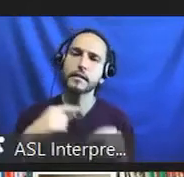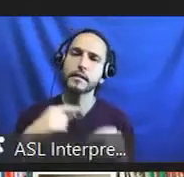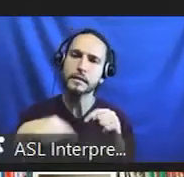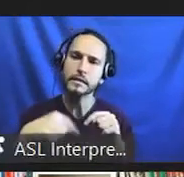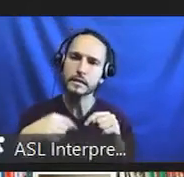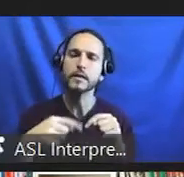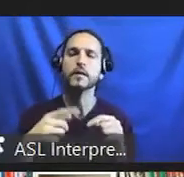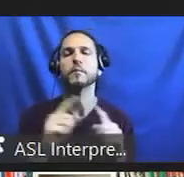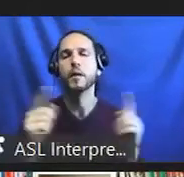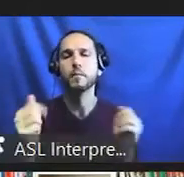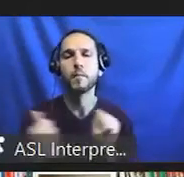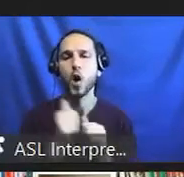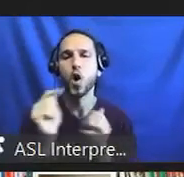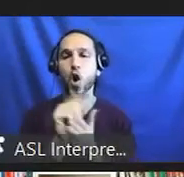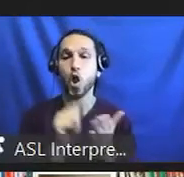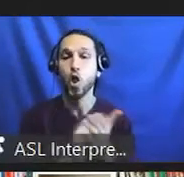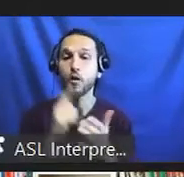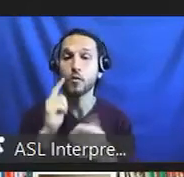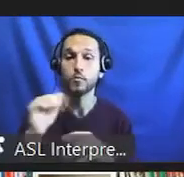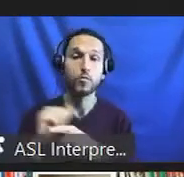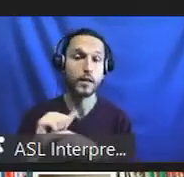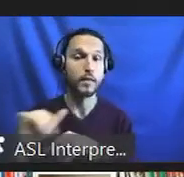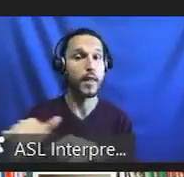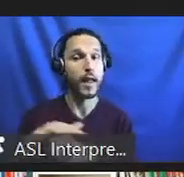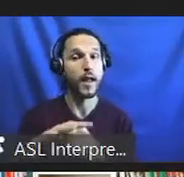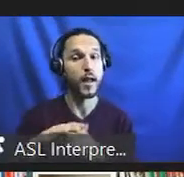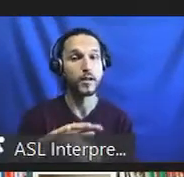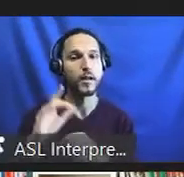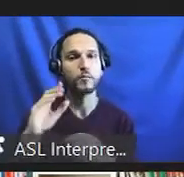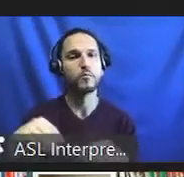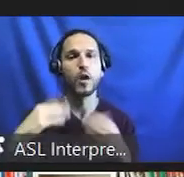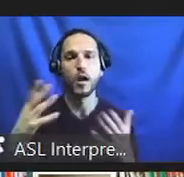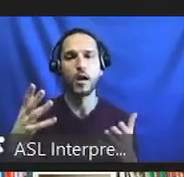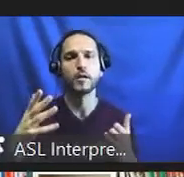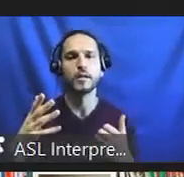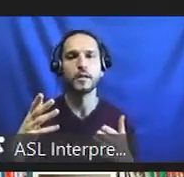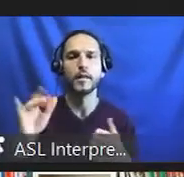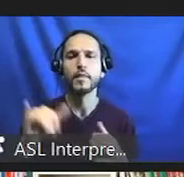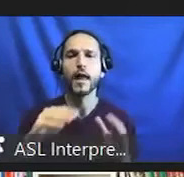But most attorneys who practice in this area can give you almost like an accessibility audit,